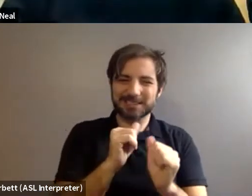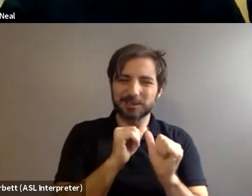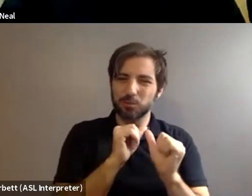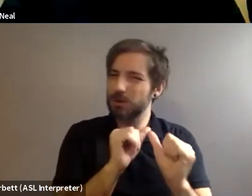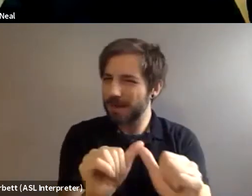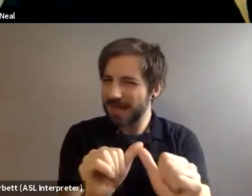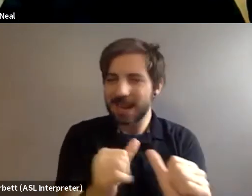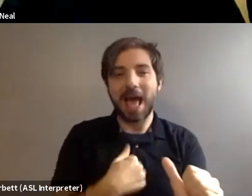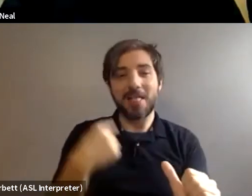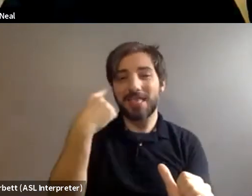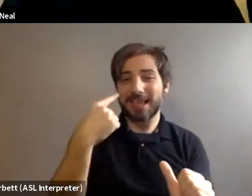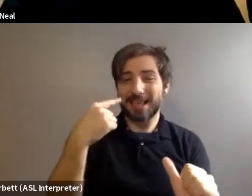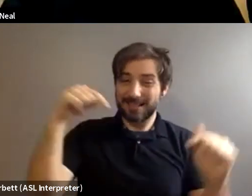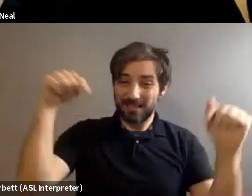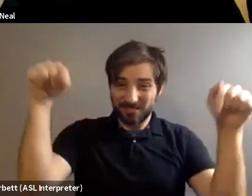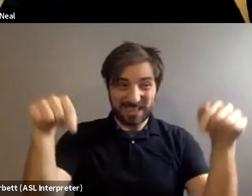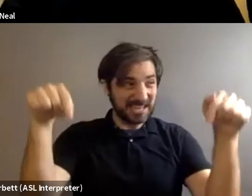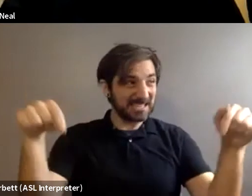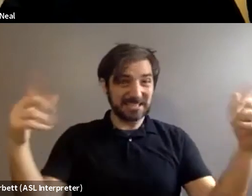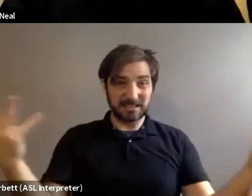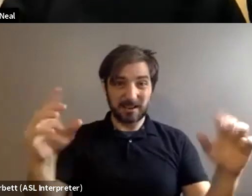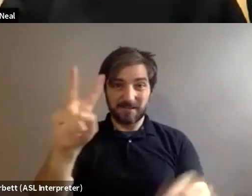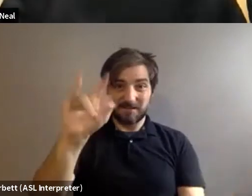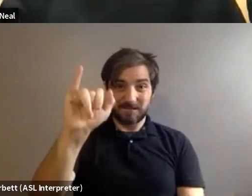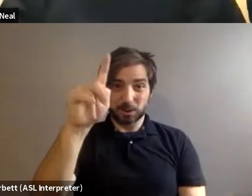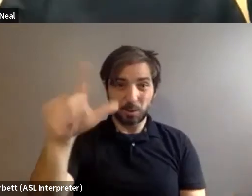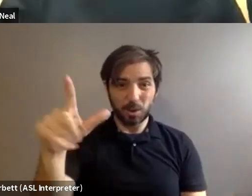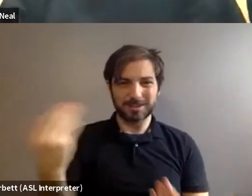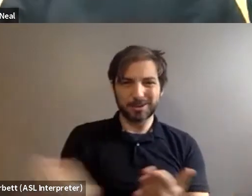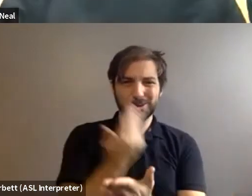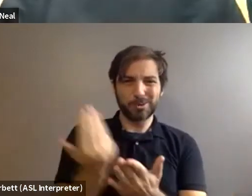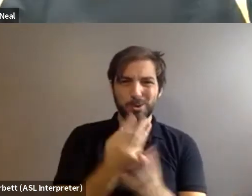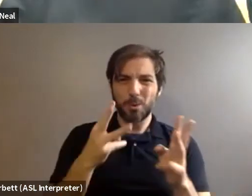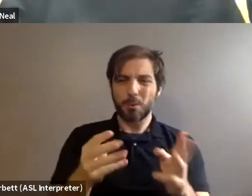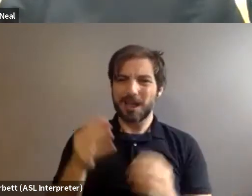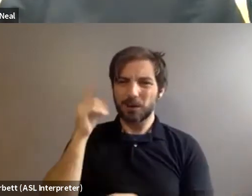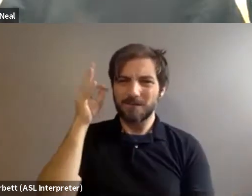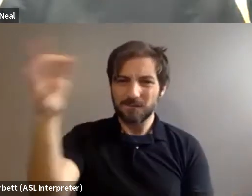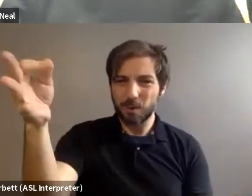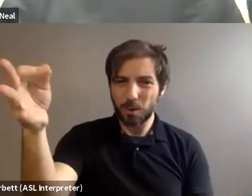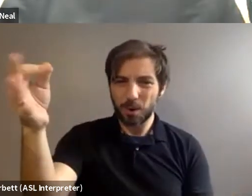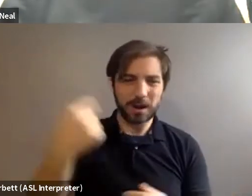it's a new way forward um and i know we work we work a lot with uh private funders who